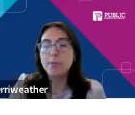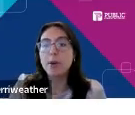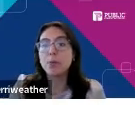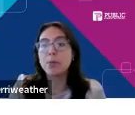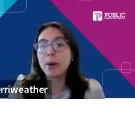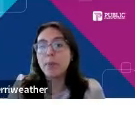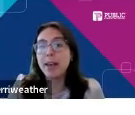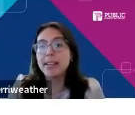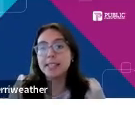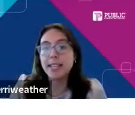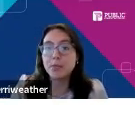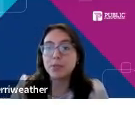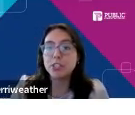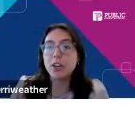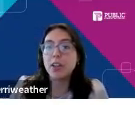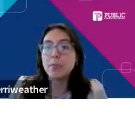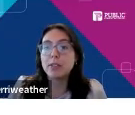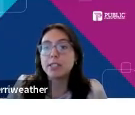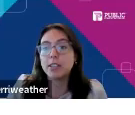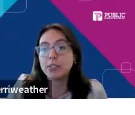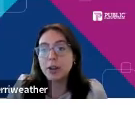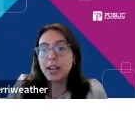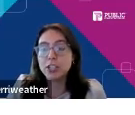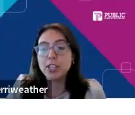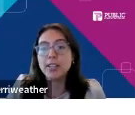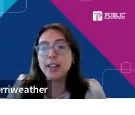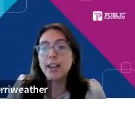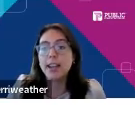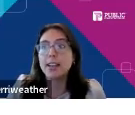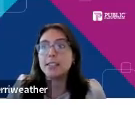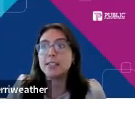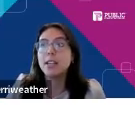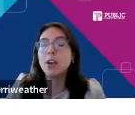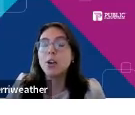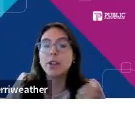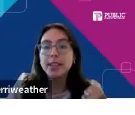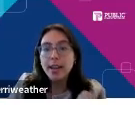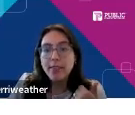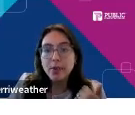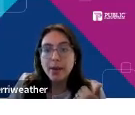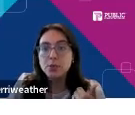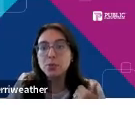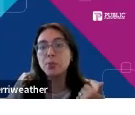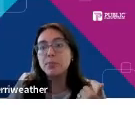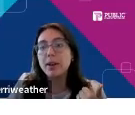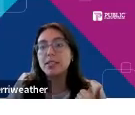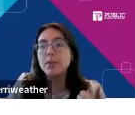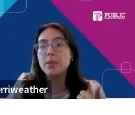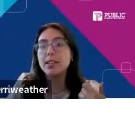which is all about self direction and what the FMS responsibilities would be,